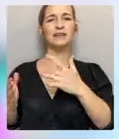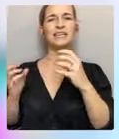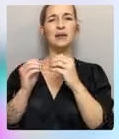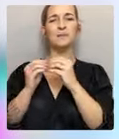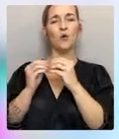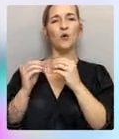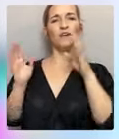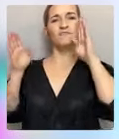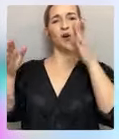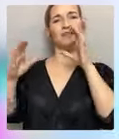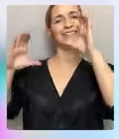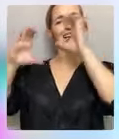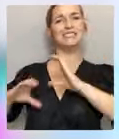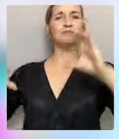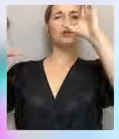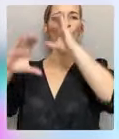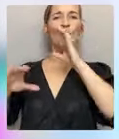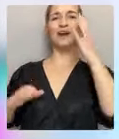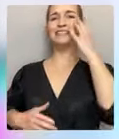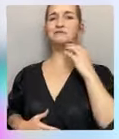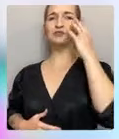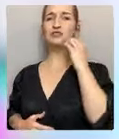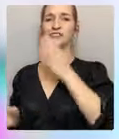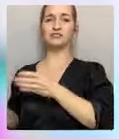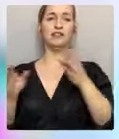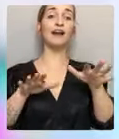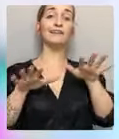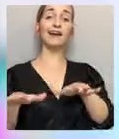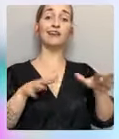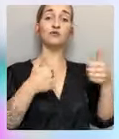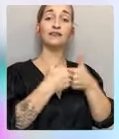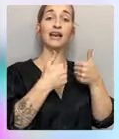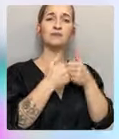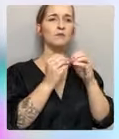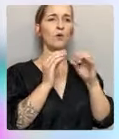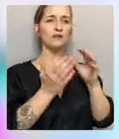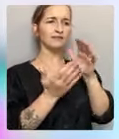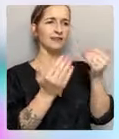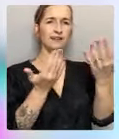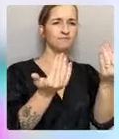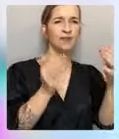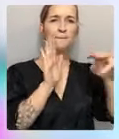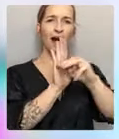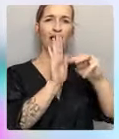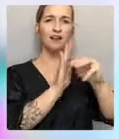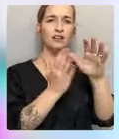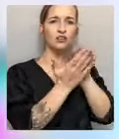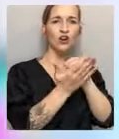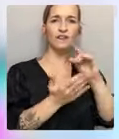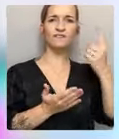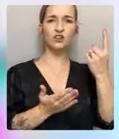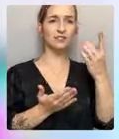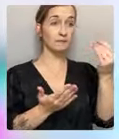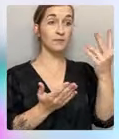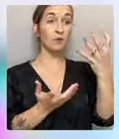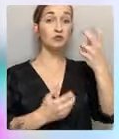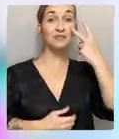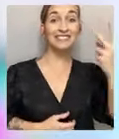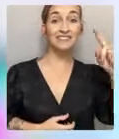are usually more exploratory and experiential, while casual gamers are usually modeling learners. They want to see it,